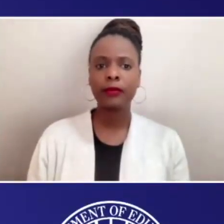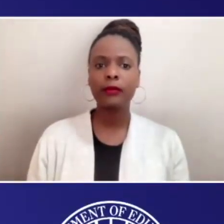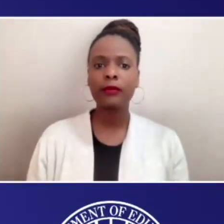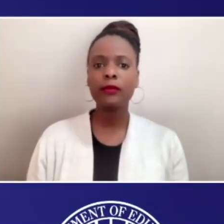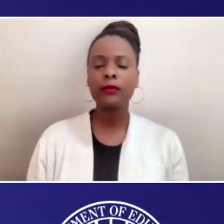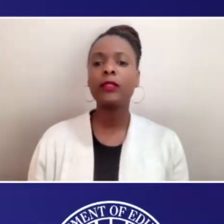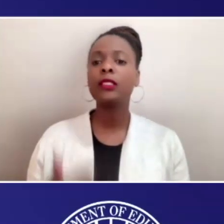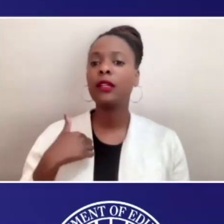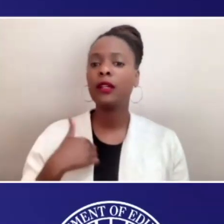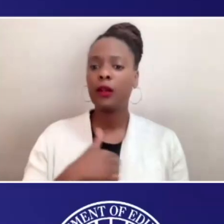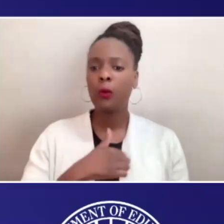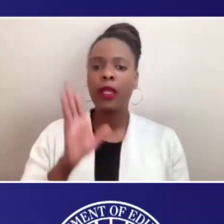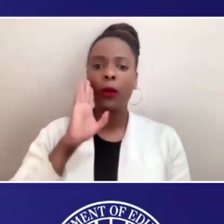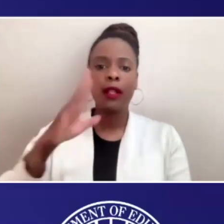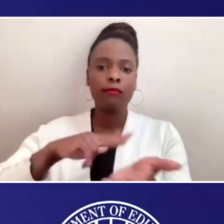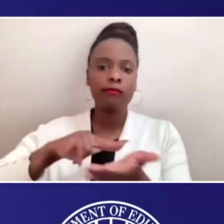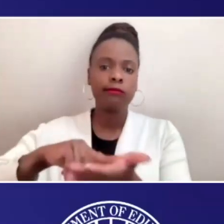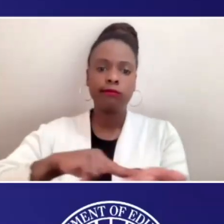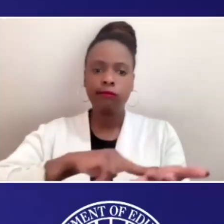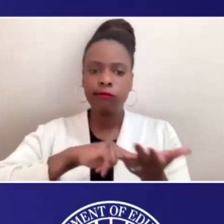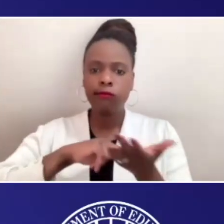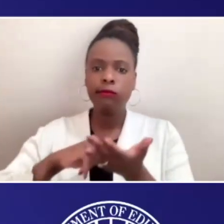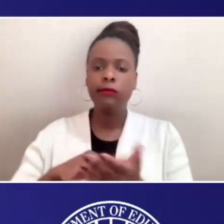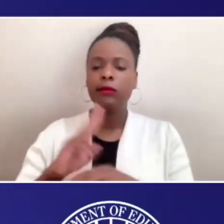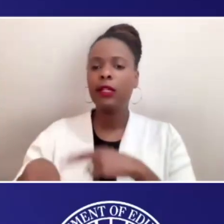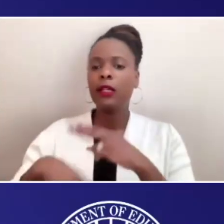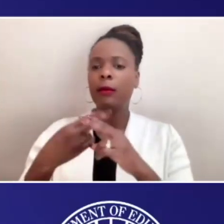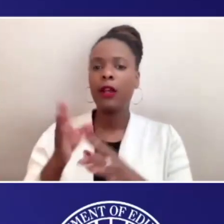temporary temperature check on the professional student definition.